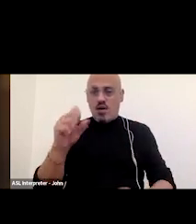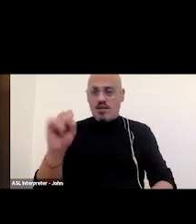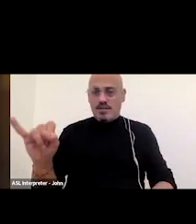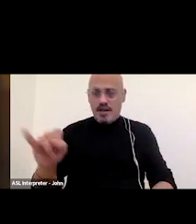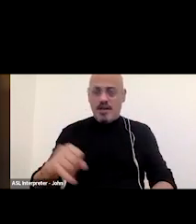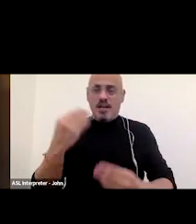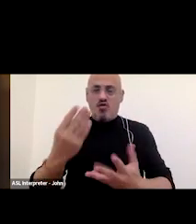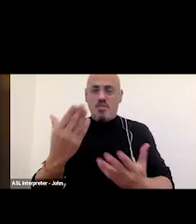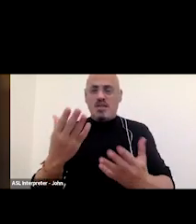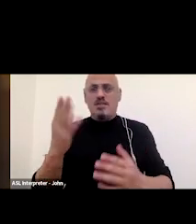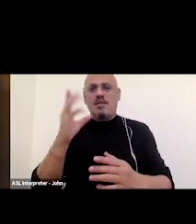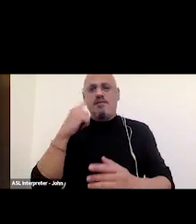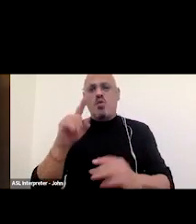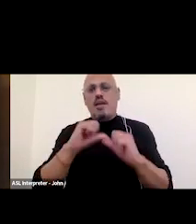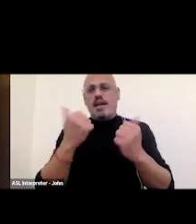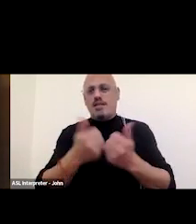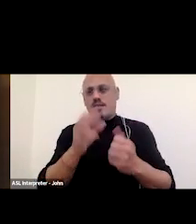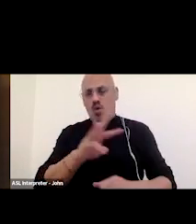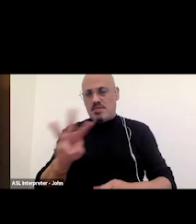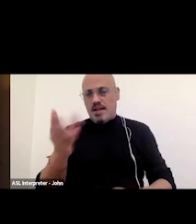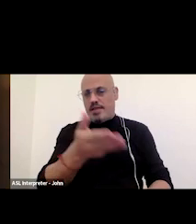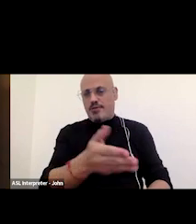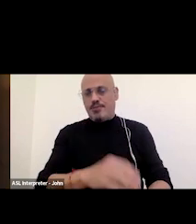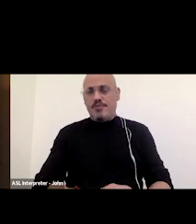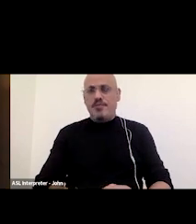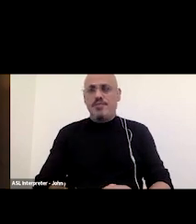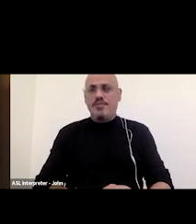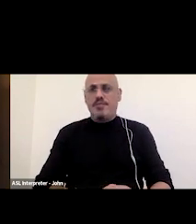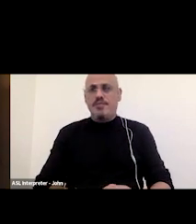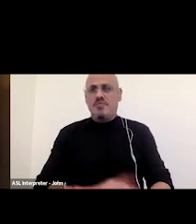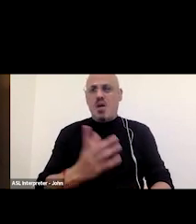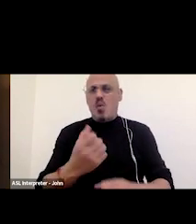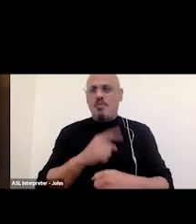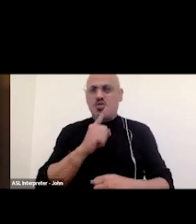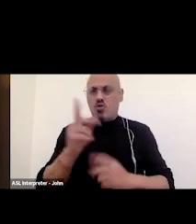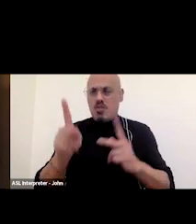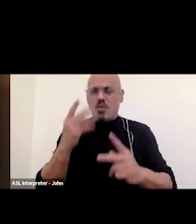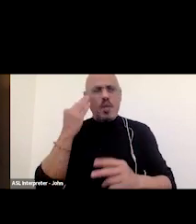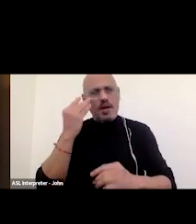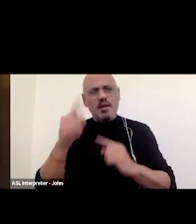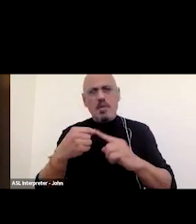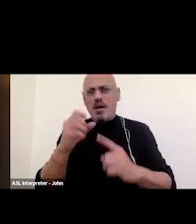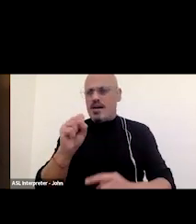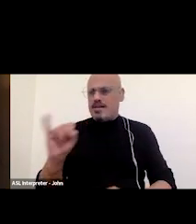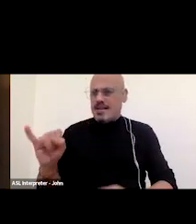on the agency's website, but I just wanted to make sure that people are thinking about SSI today.